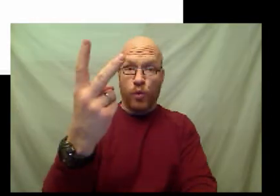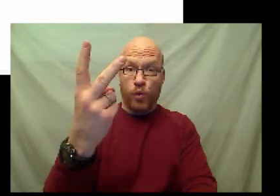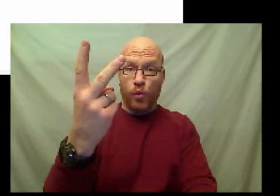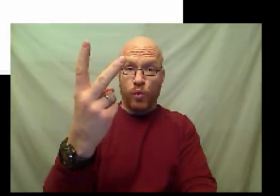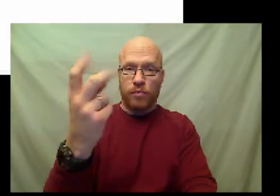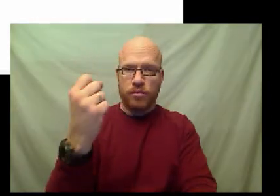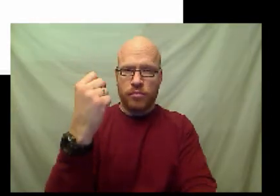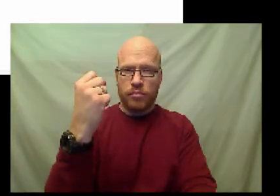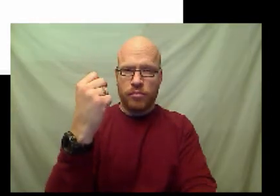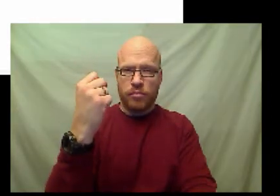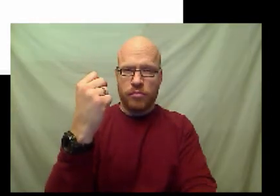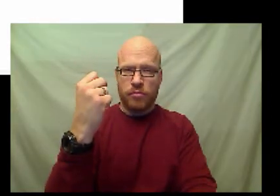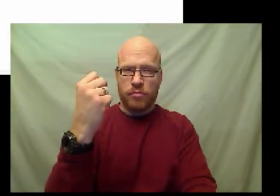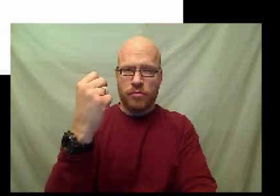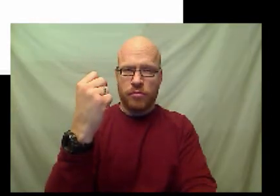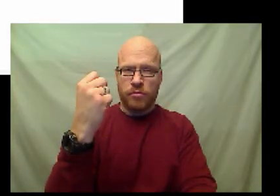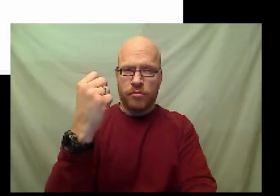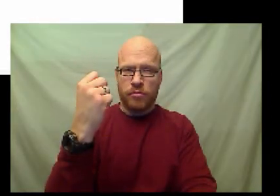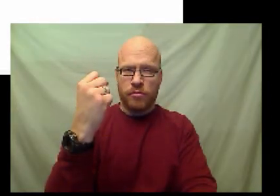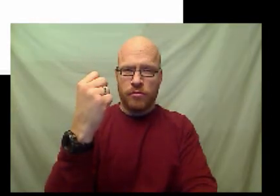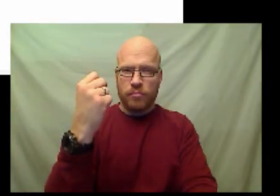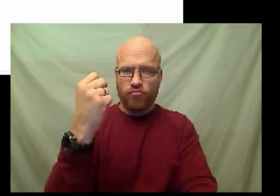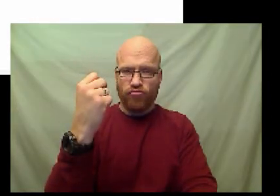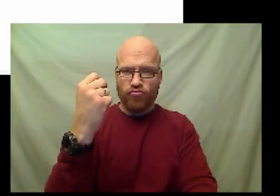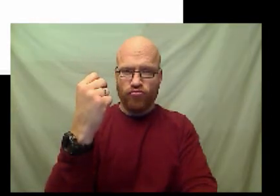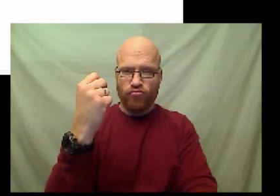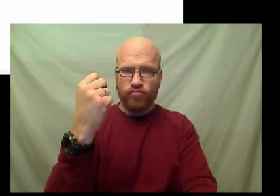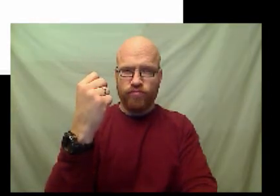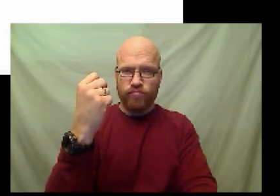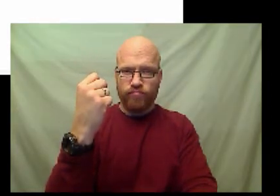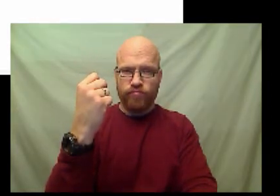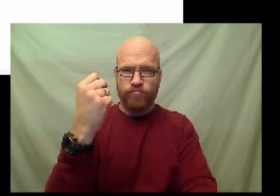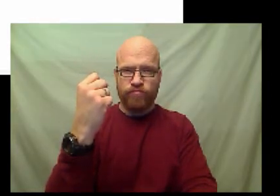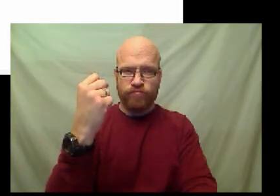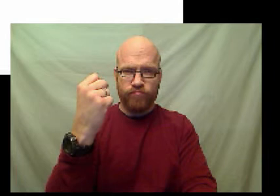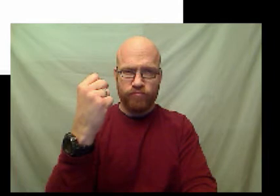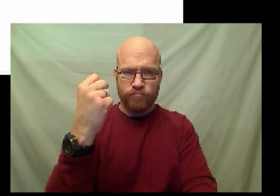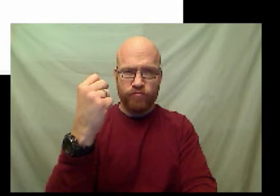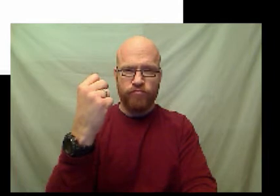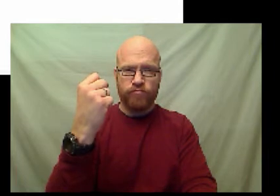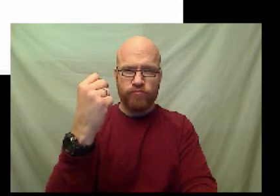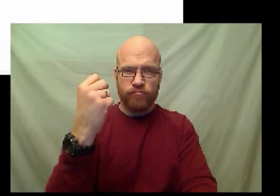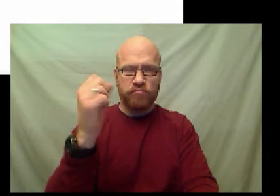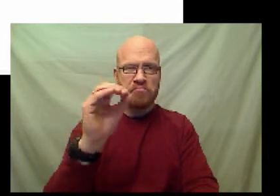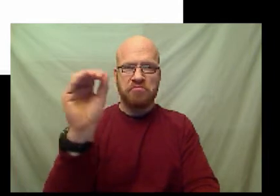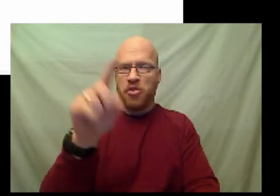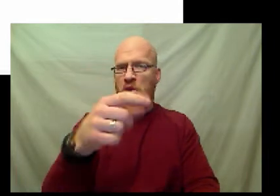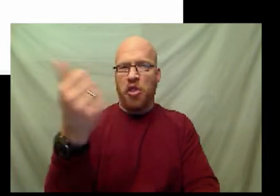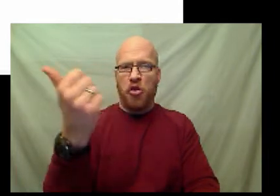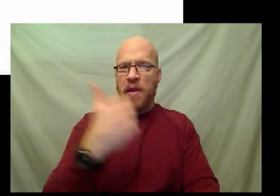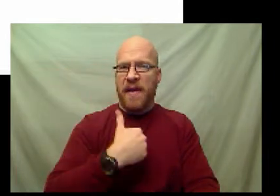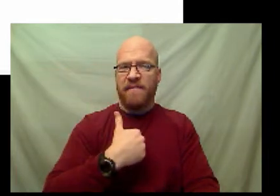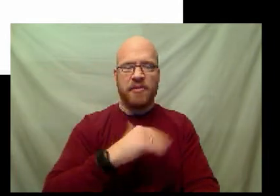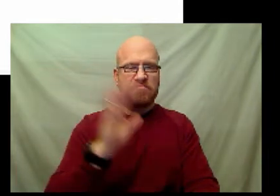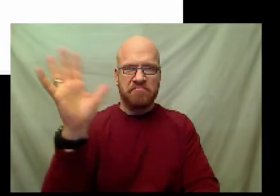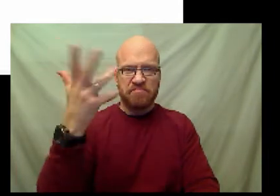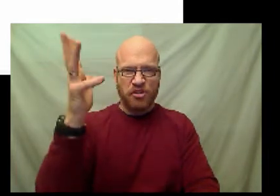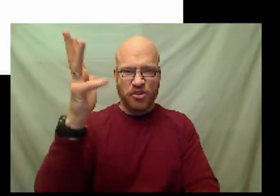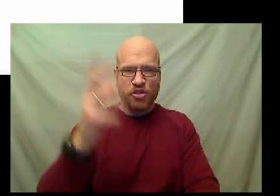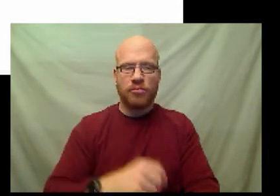The first one has a 2, but the rest of them do not. So 2 -- there's no other 2 in there.